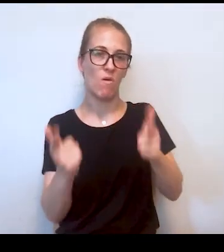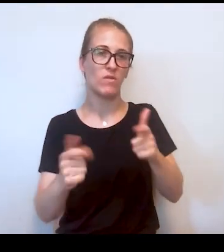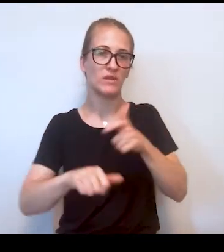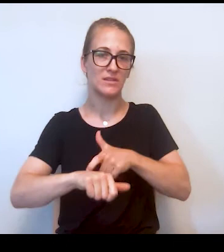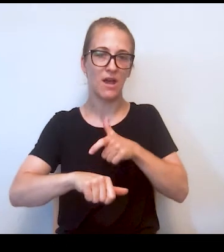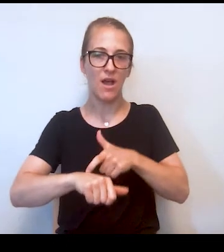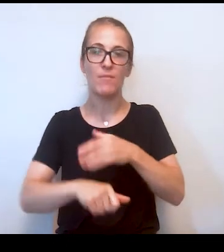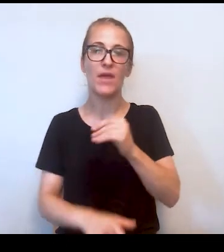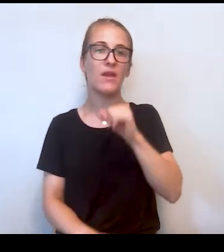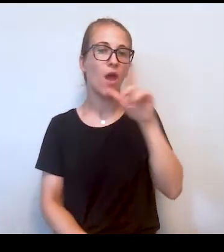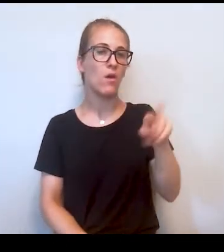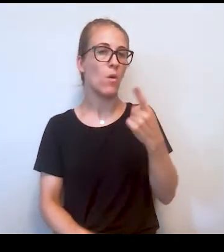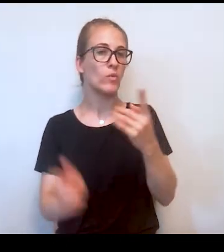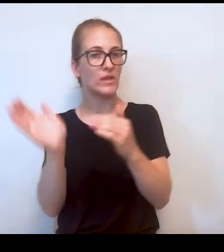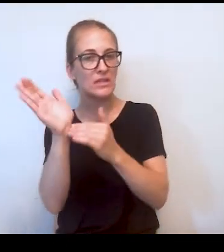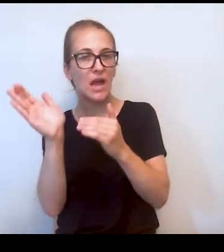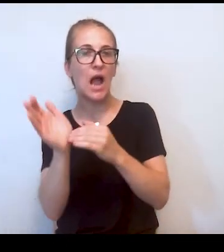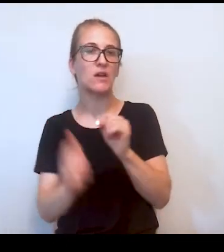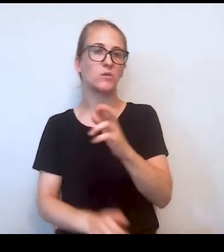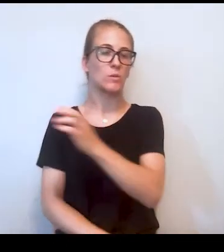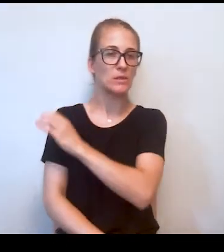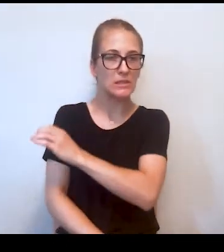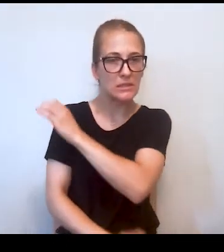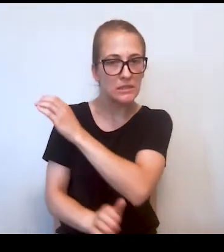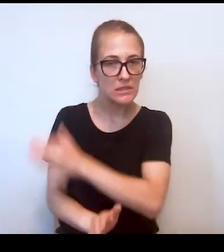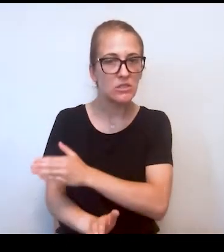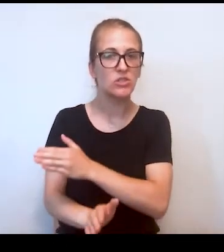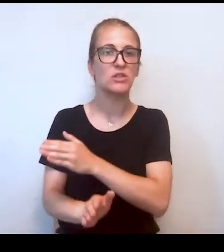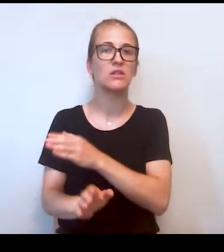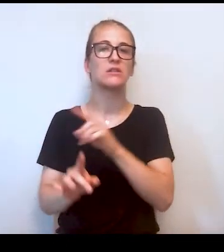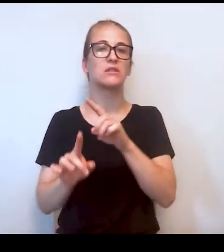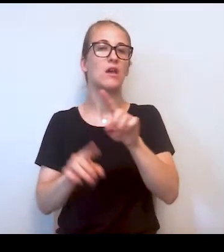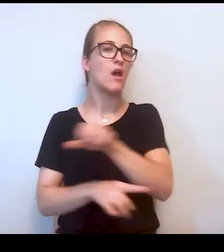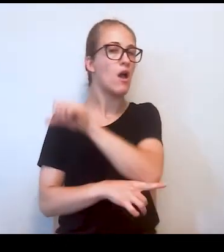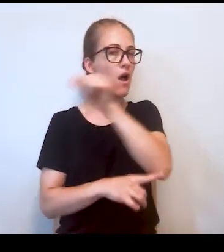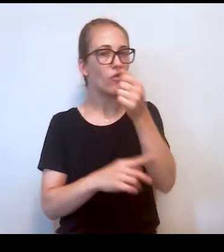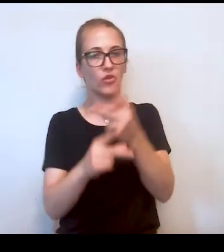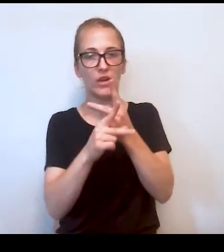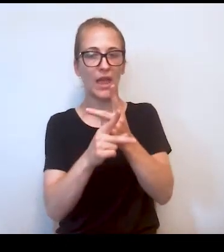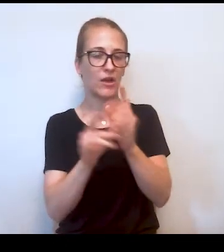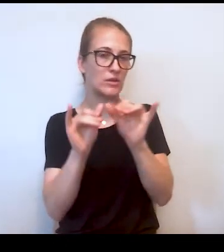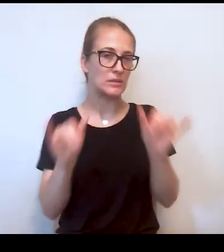but also hypermobile people ourselves. I think there's this